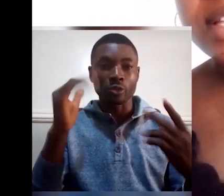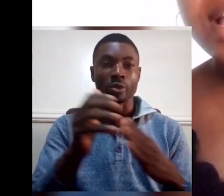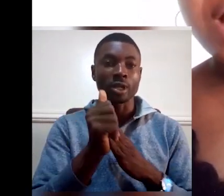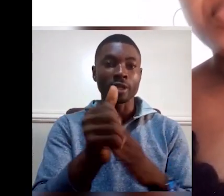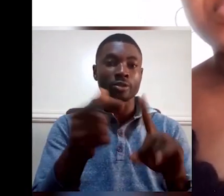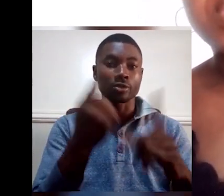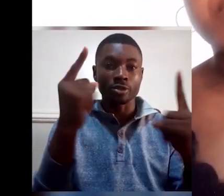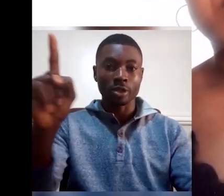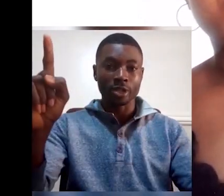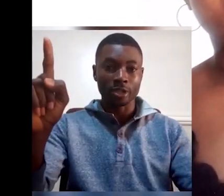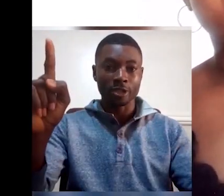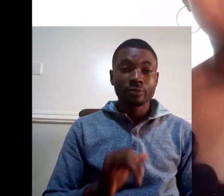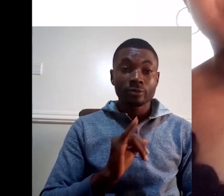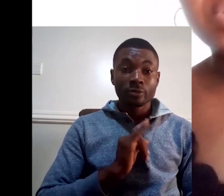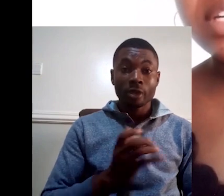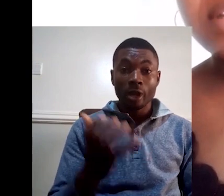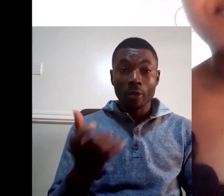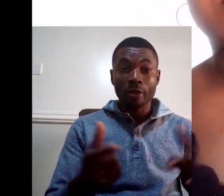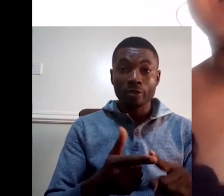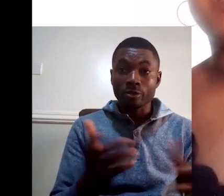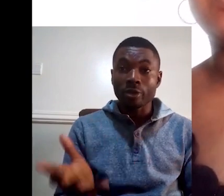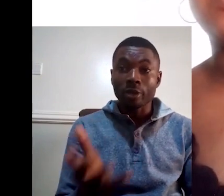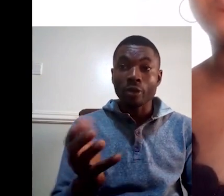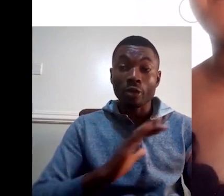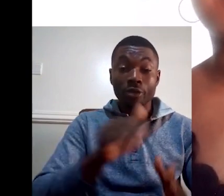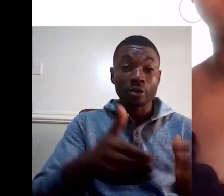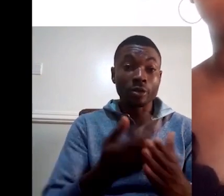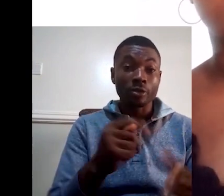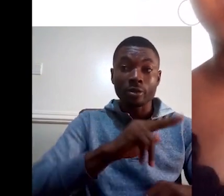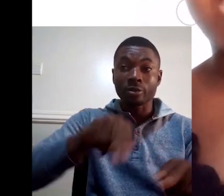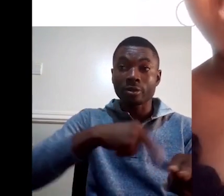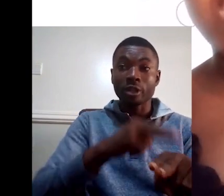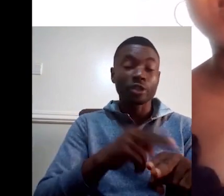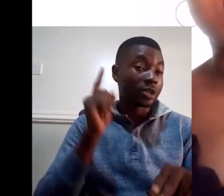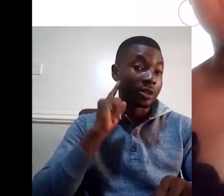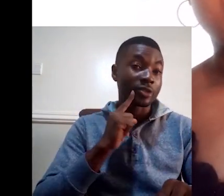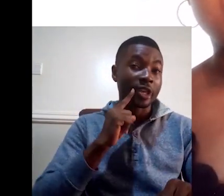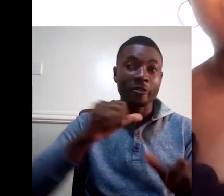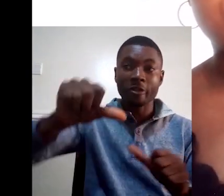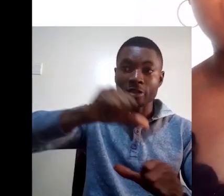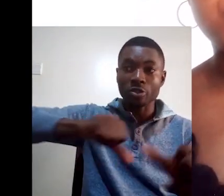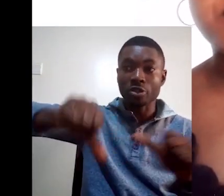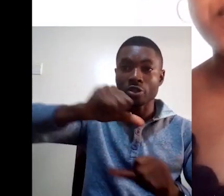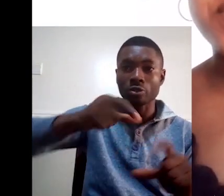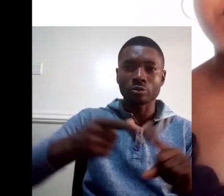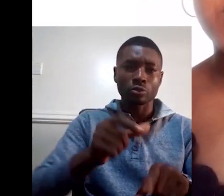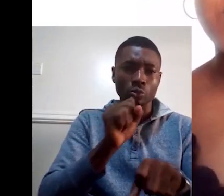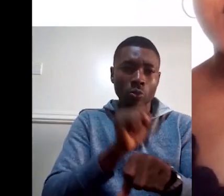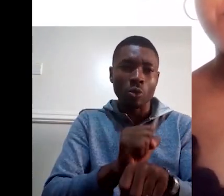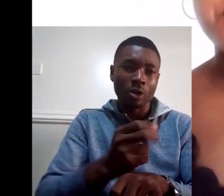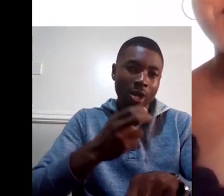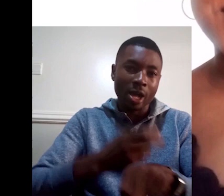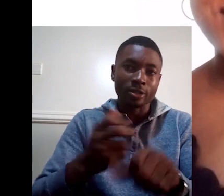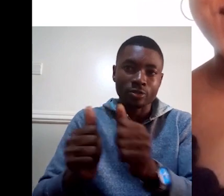I want to encourage all national Deaf associations in Africa to work hard to develop their national signed languages.